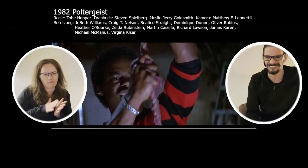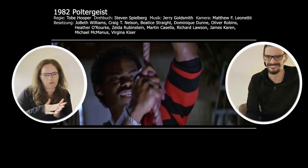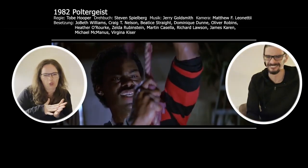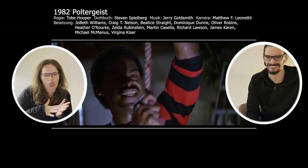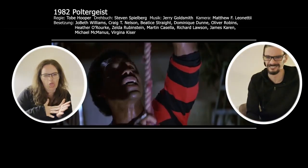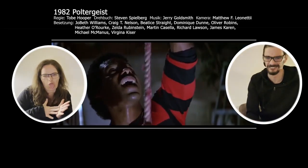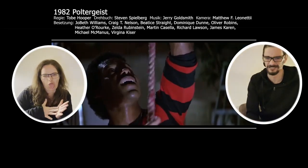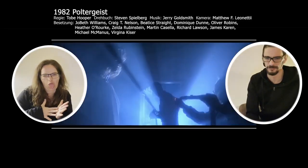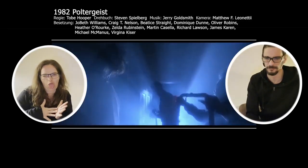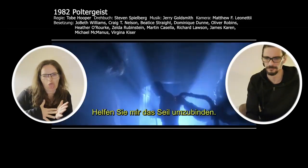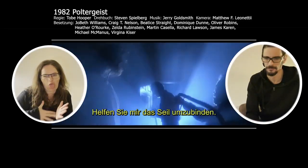This is disgusting slime.